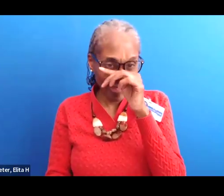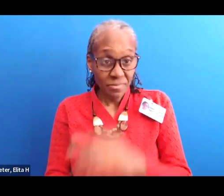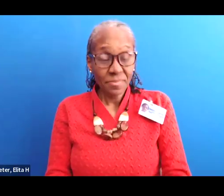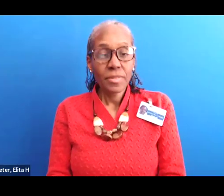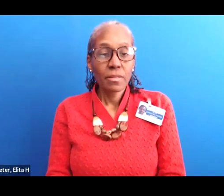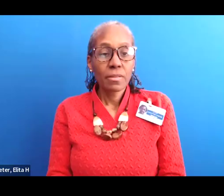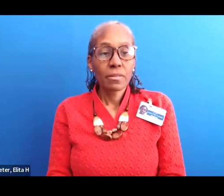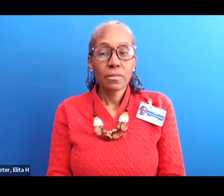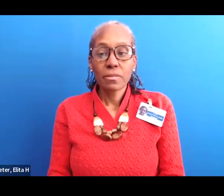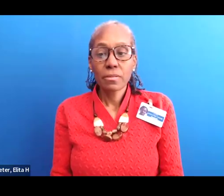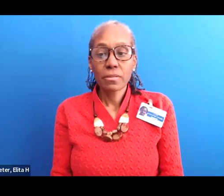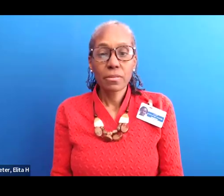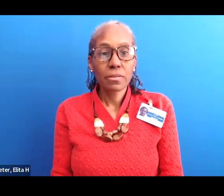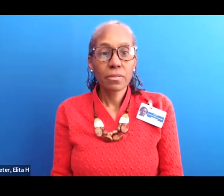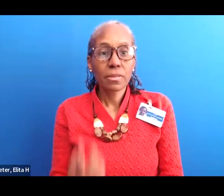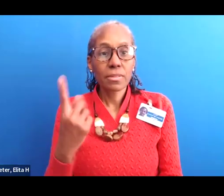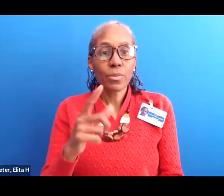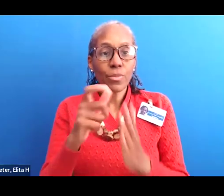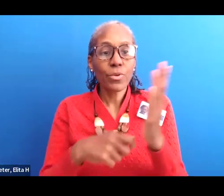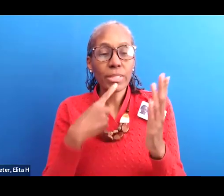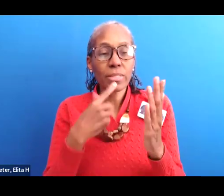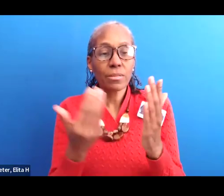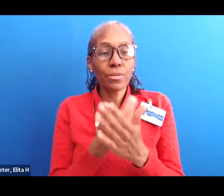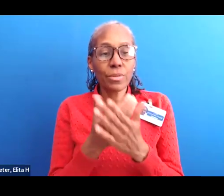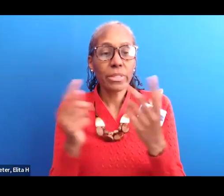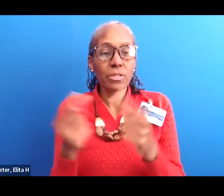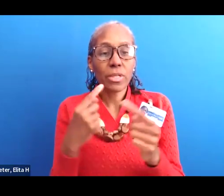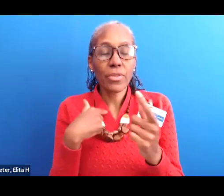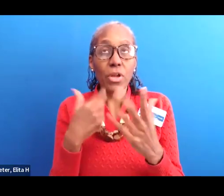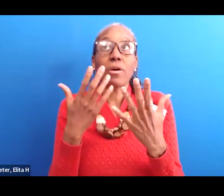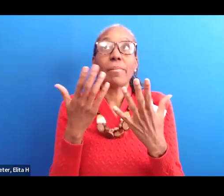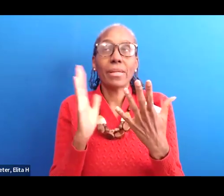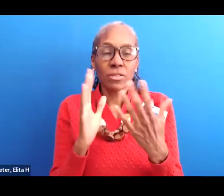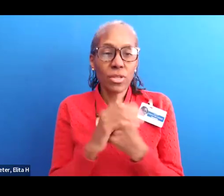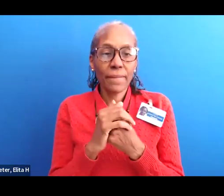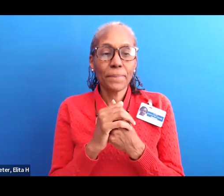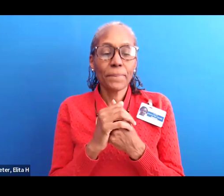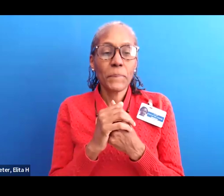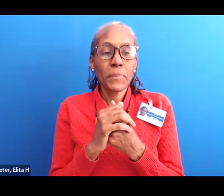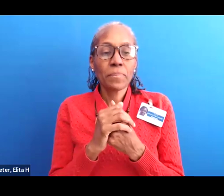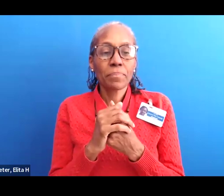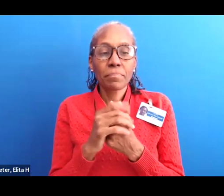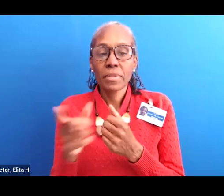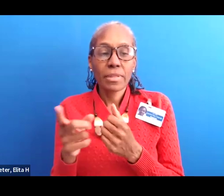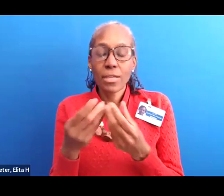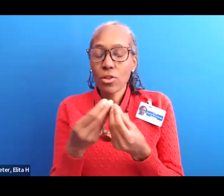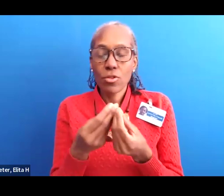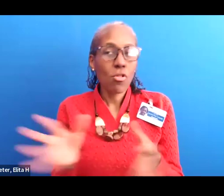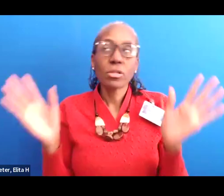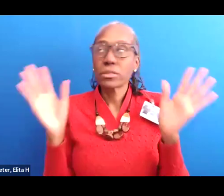Somebody wrote in and they said that they were newly injured. I thought, oh my gosh, they just are lost going around